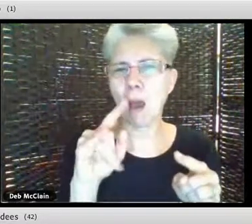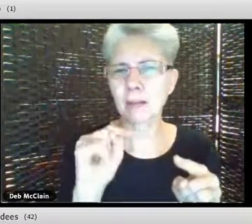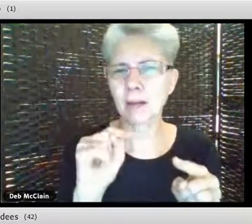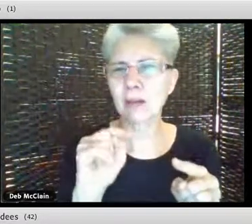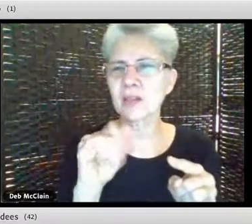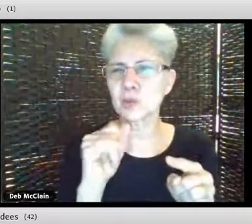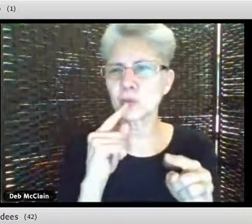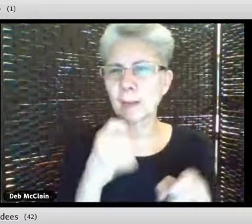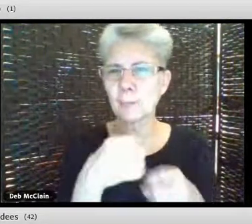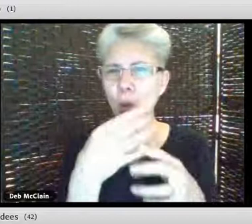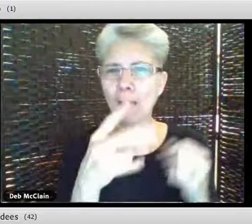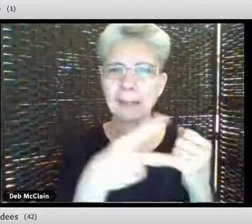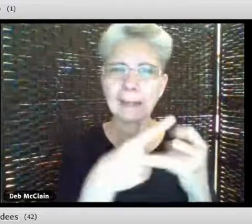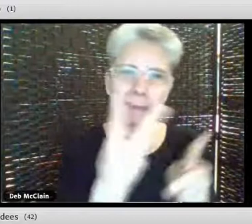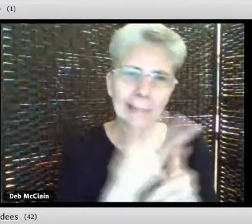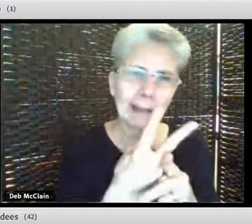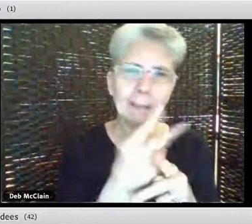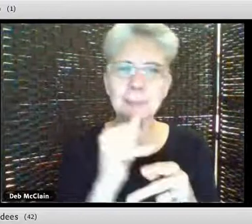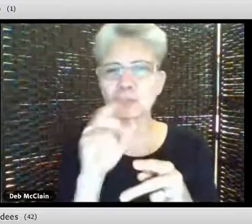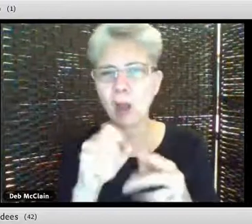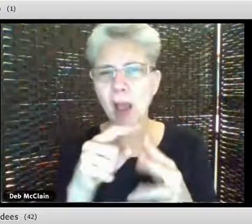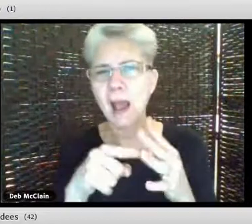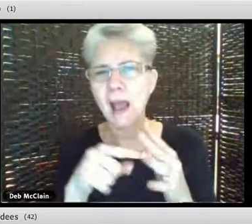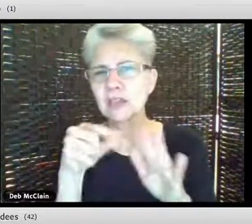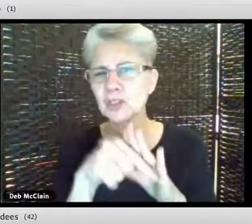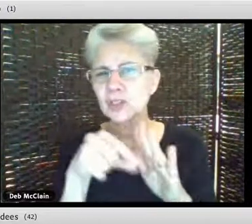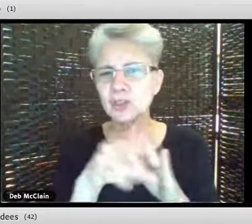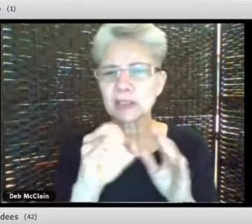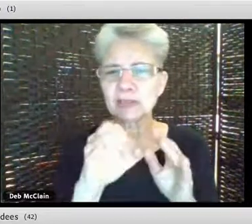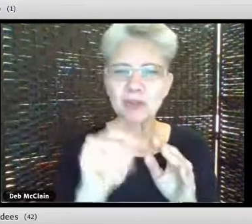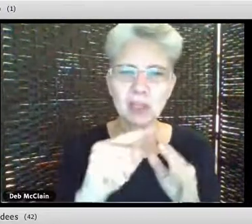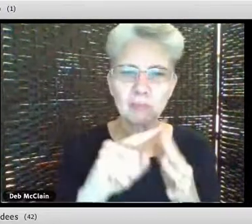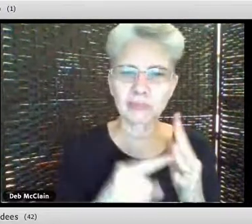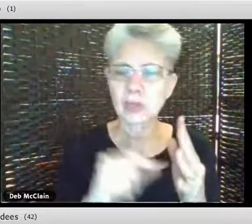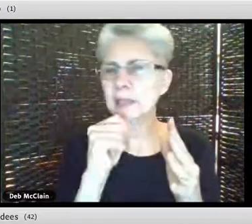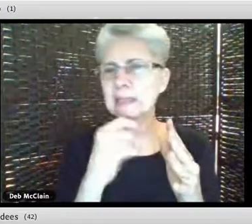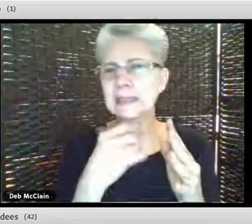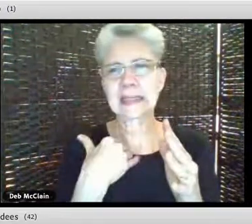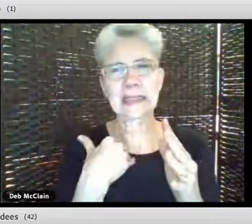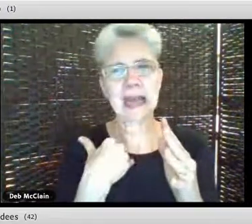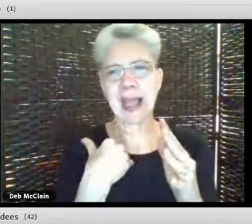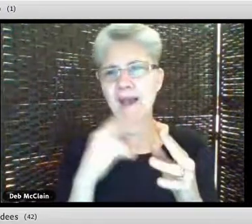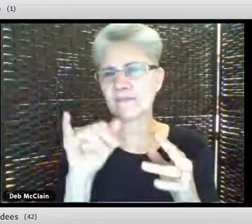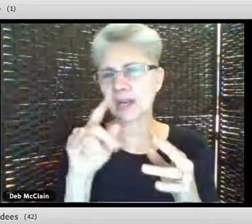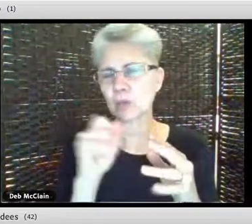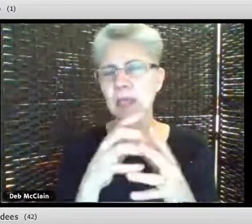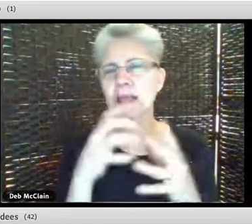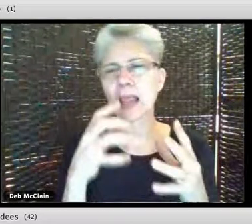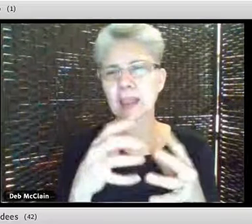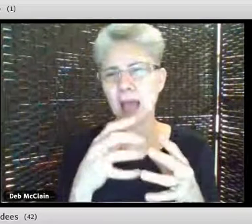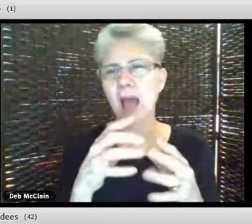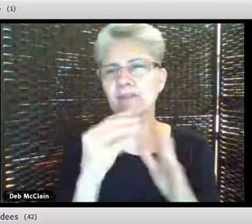I'll show that if we have time, but it's got by product, so you can actually go into Keep. You can go into Drive.